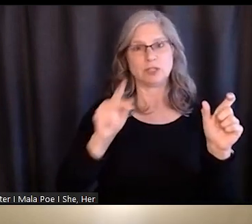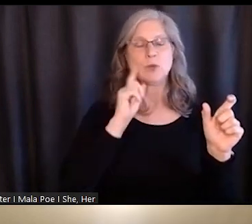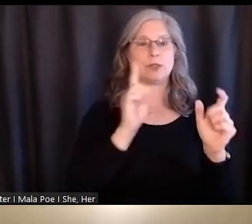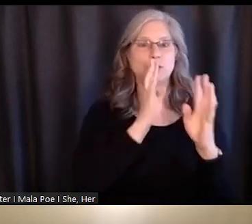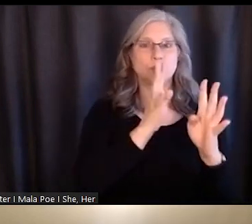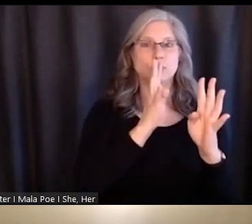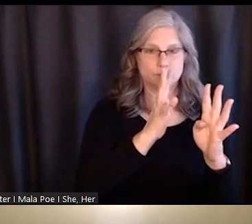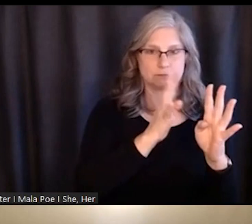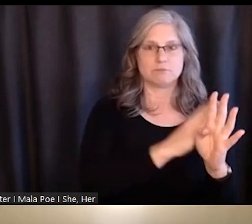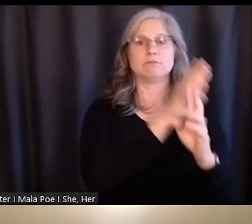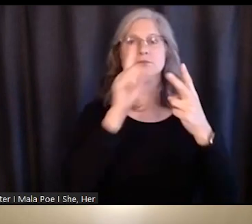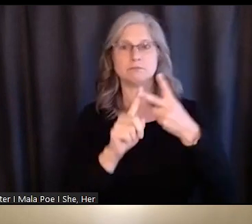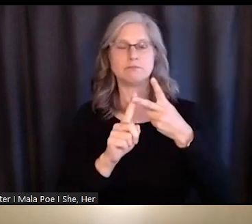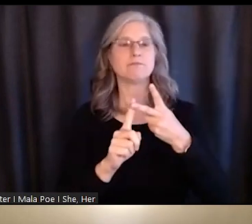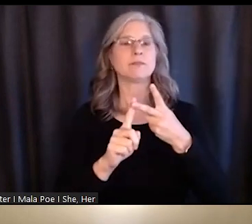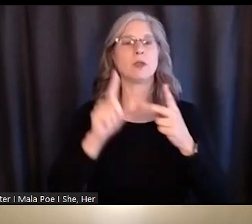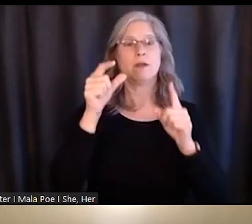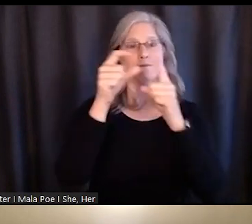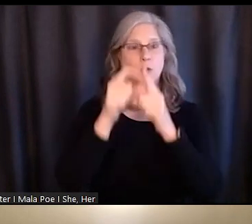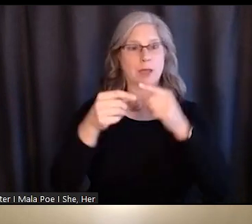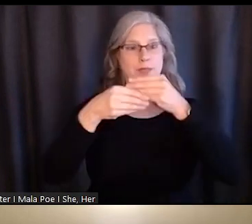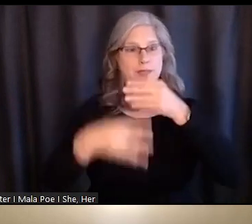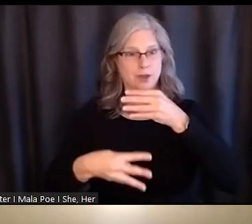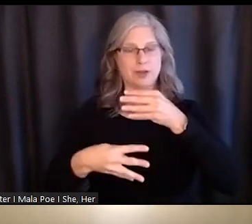Then we did a lot on the vocabulary lexical acquisition and processing.